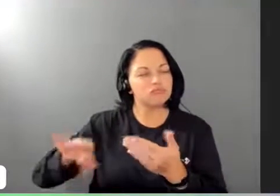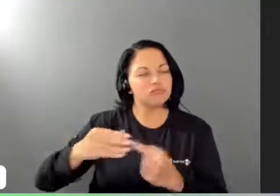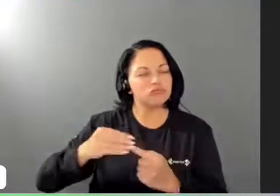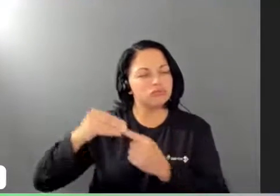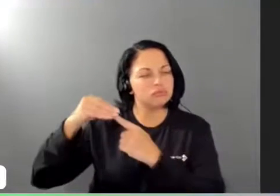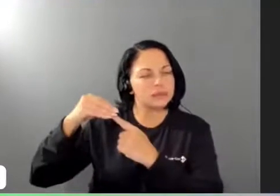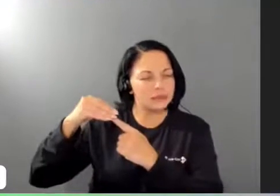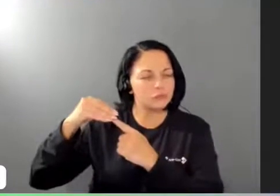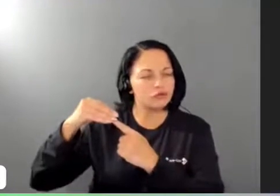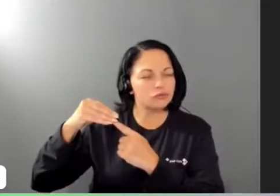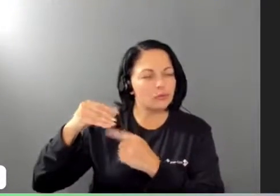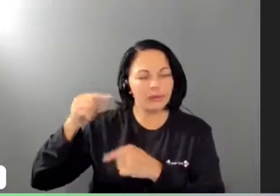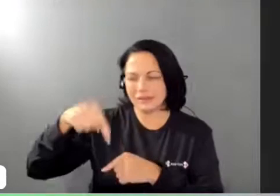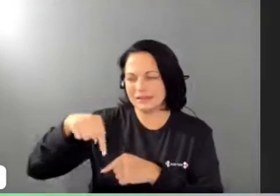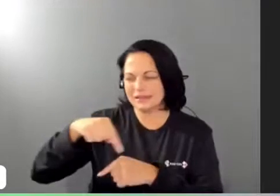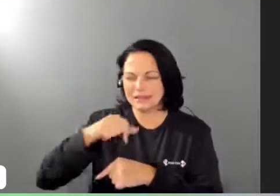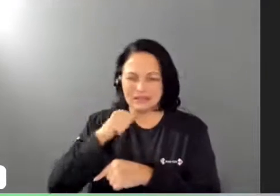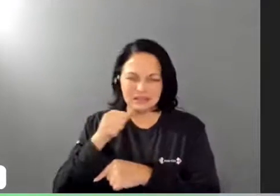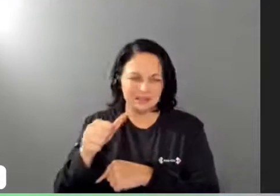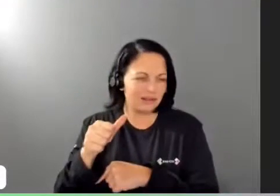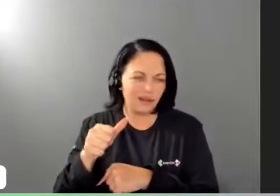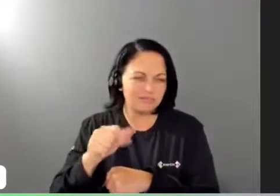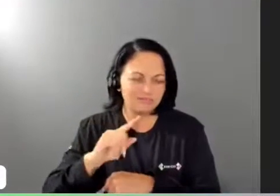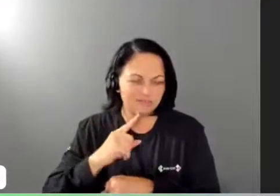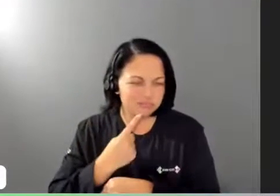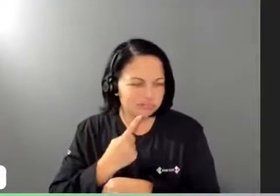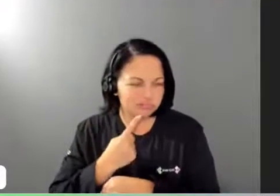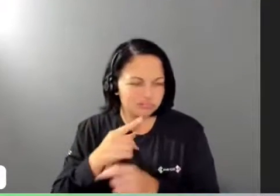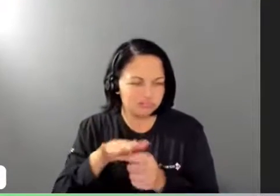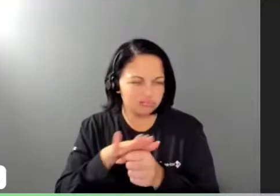then we'd say so 31 that sort of thing. We do we are